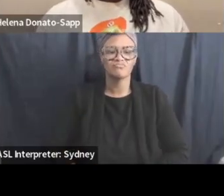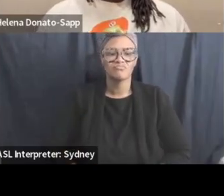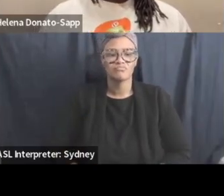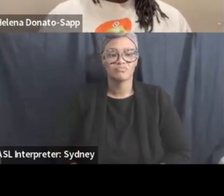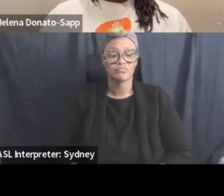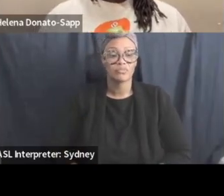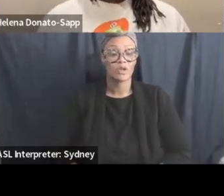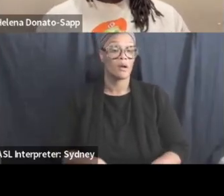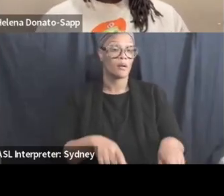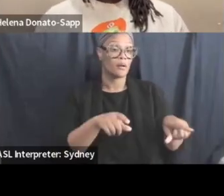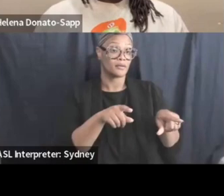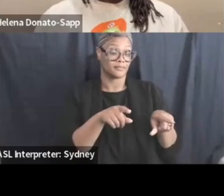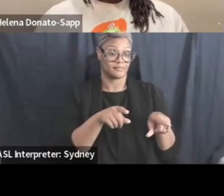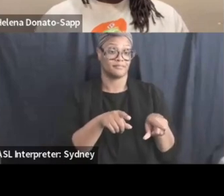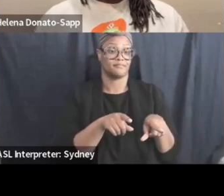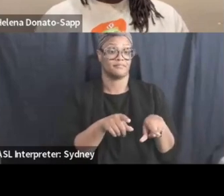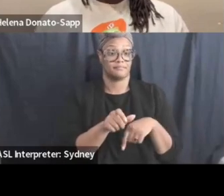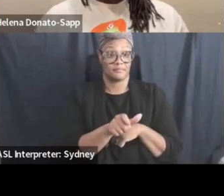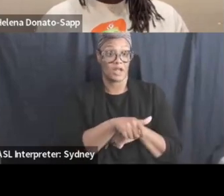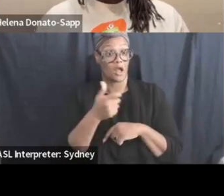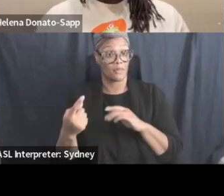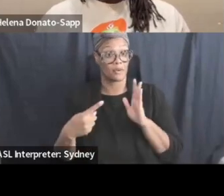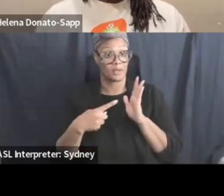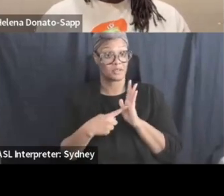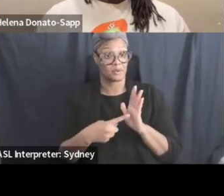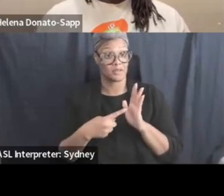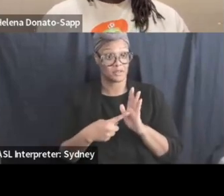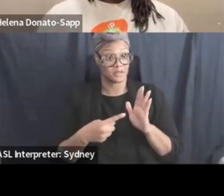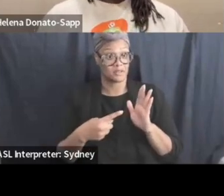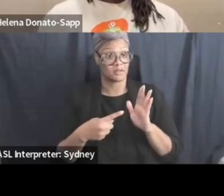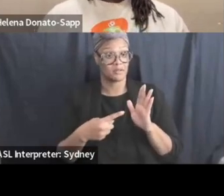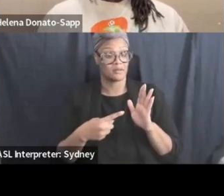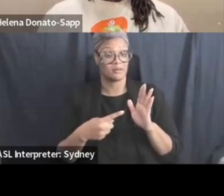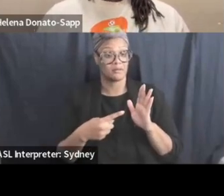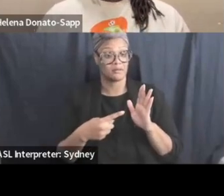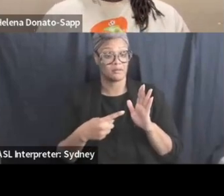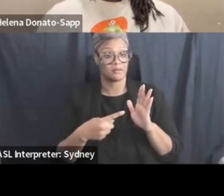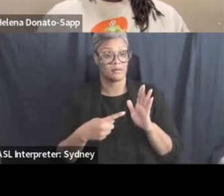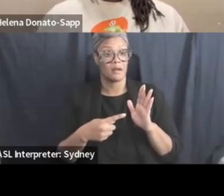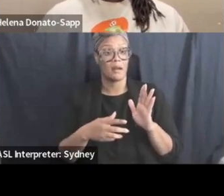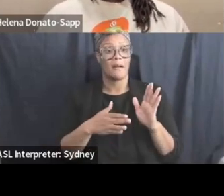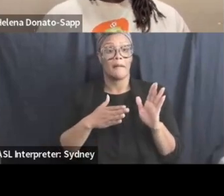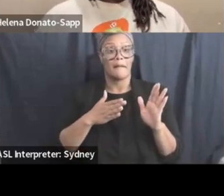with my black and disabled body being supported in my newest school, Orange County School of the